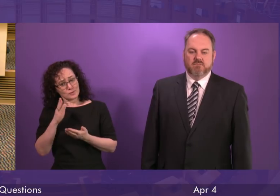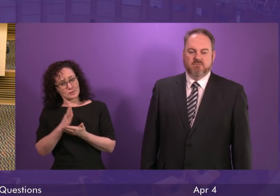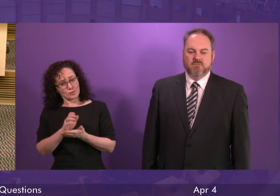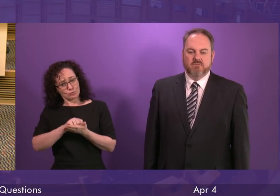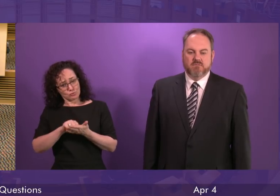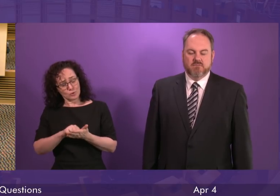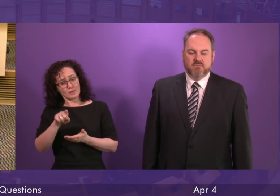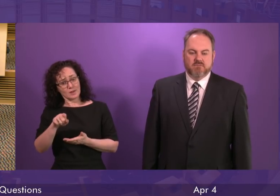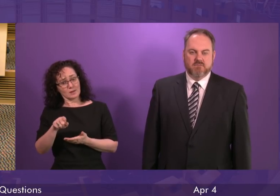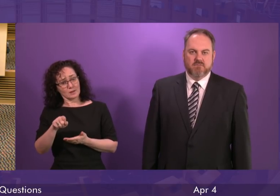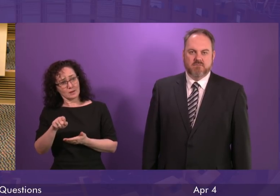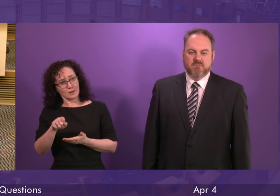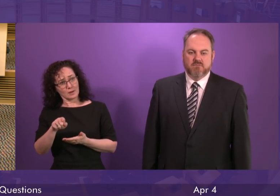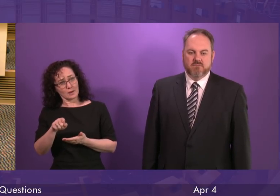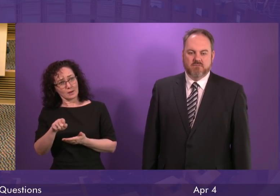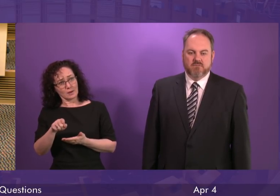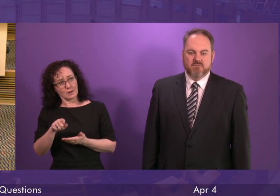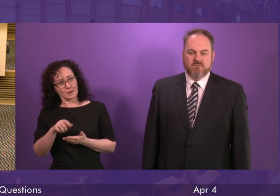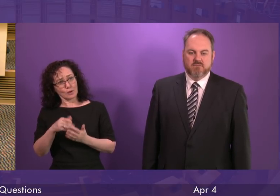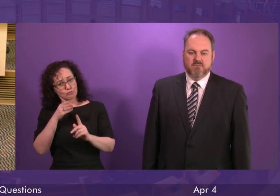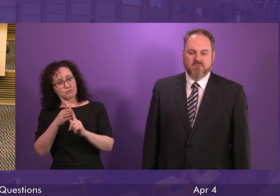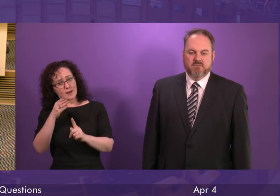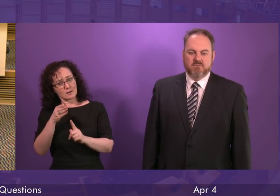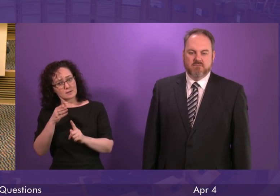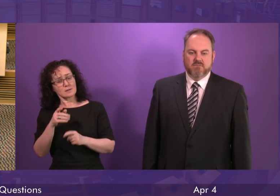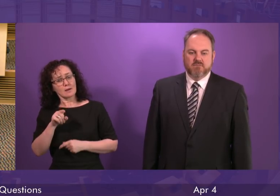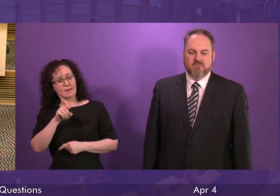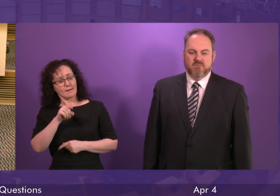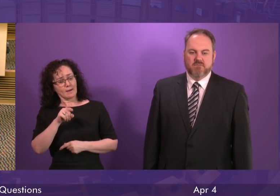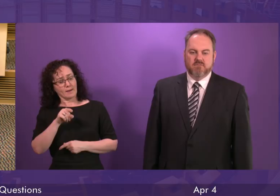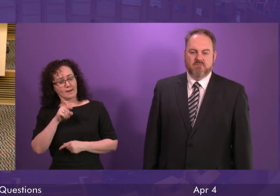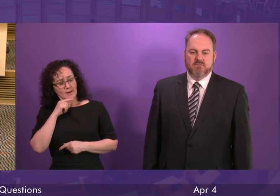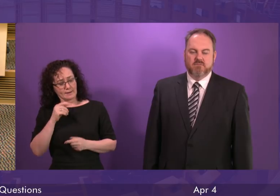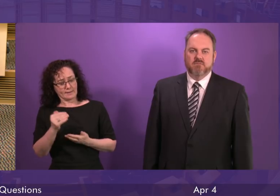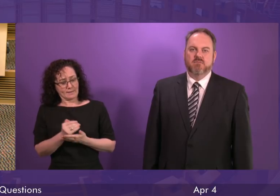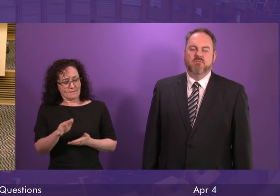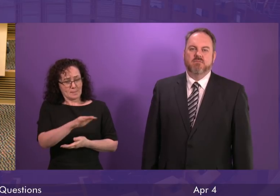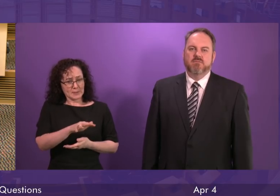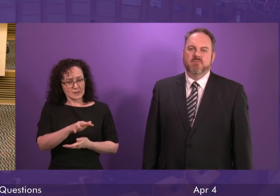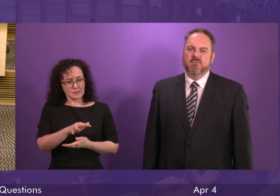“acknowledges that there is some evidence for the effectiveness of drug consumption rooms in … reducing health risks for drug users.”